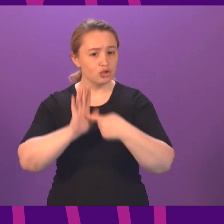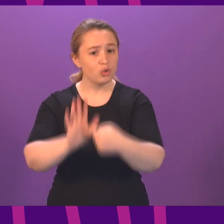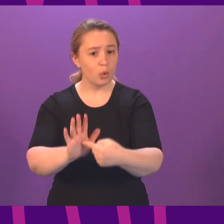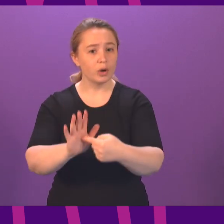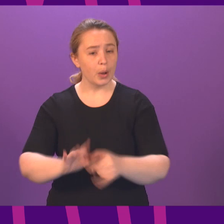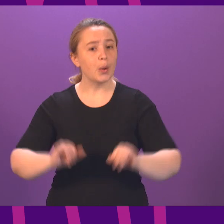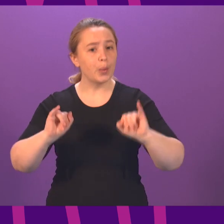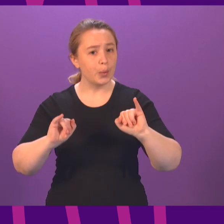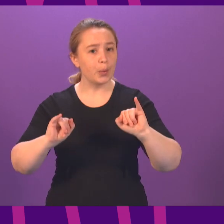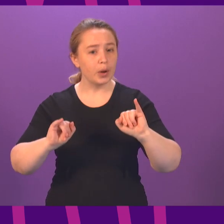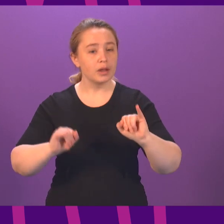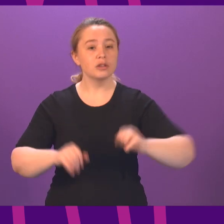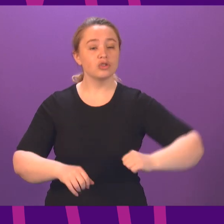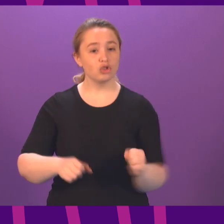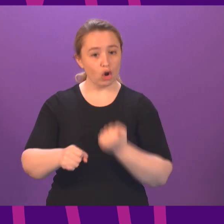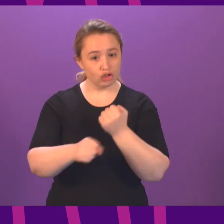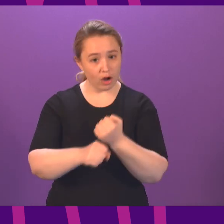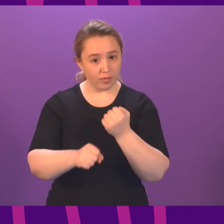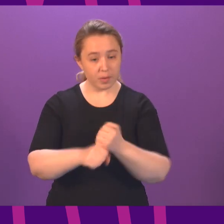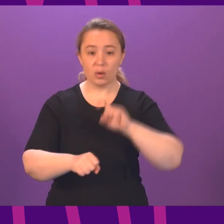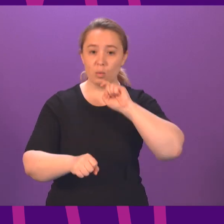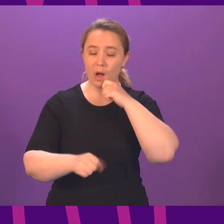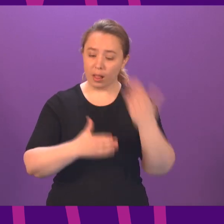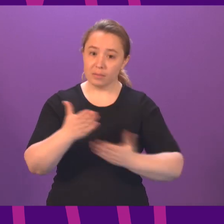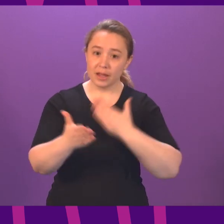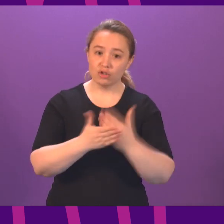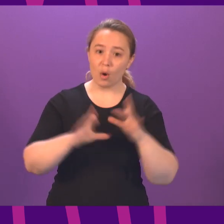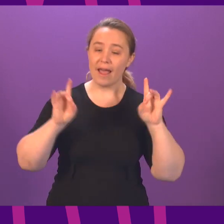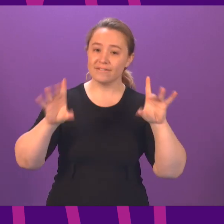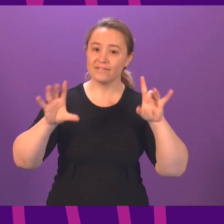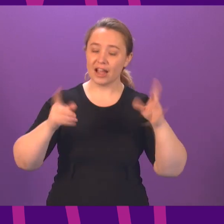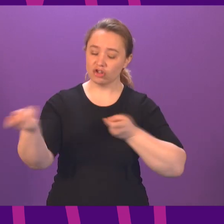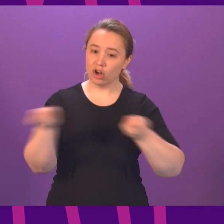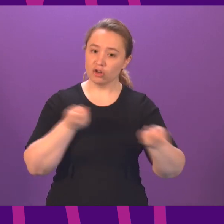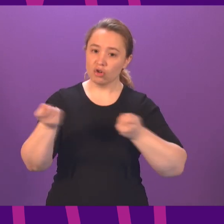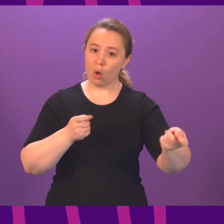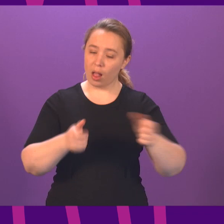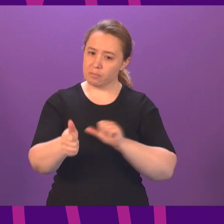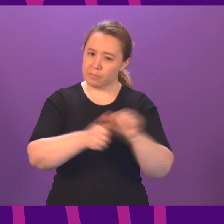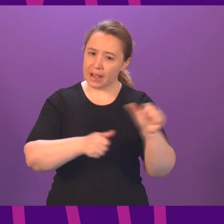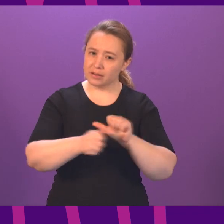will the Scottish Government put in place to ensure that increased infection control is undertaken in all our hospitals?